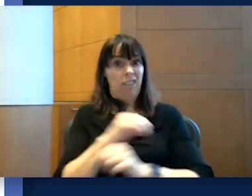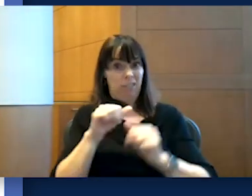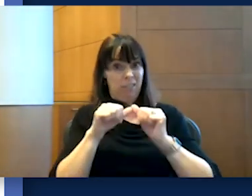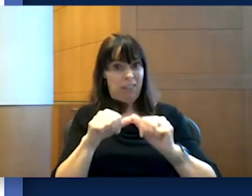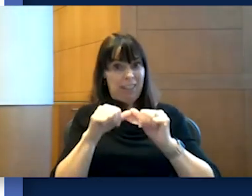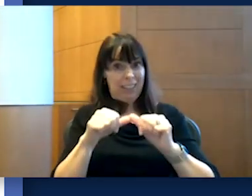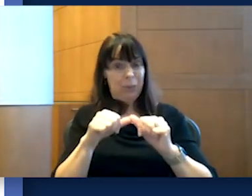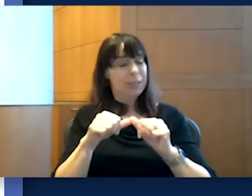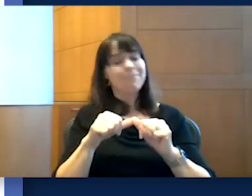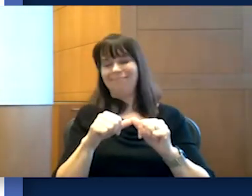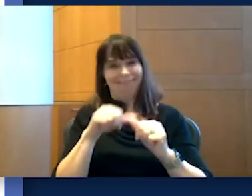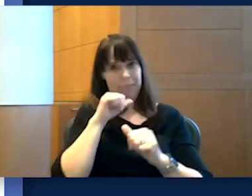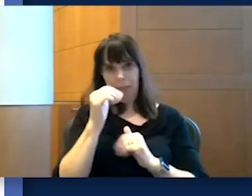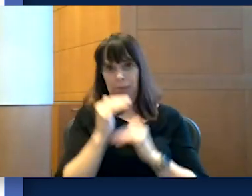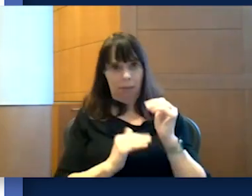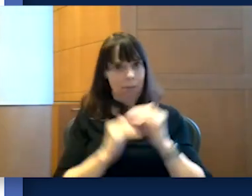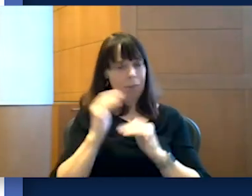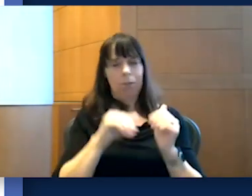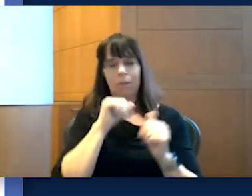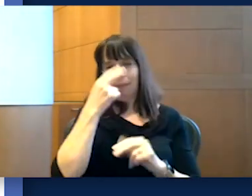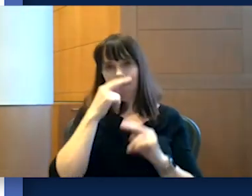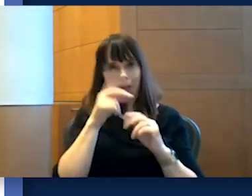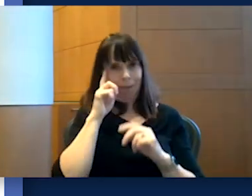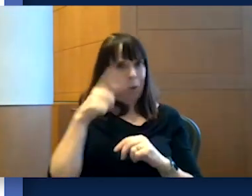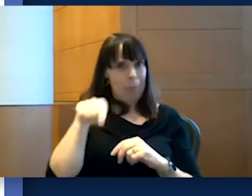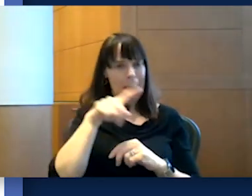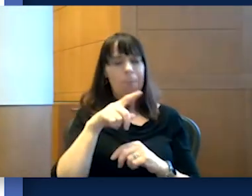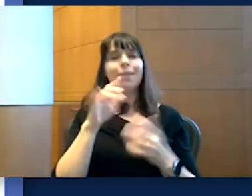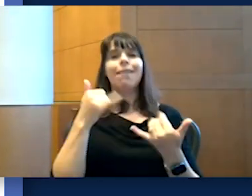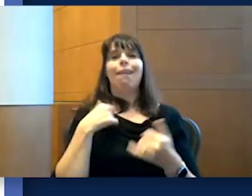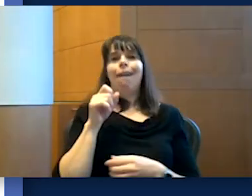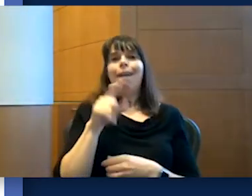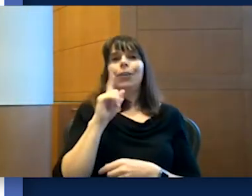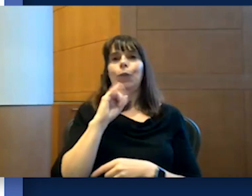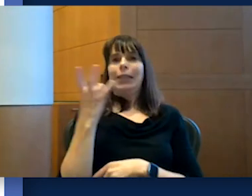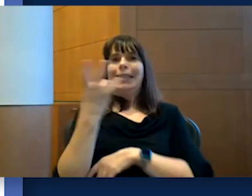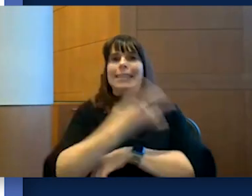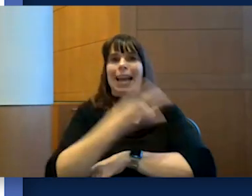I'm sure if you've done any blood pressure type study where people have to wear a cuff continuously, it's not comfortable. It's not fun. We only ask for seven days, but it goes on and off automatically throughout the day so we can get spontaneous readings. But we also ask people to click a button and take their pressure during certain events where we know they'll be more likely to have issues.